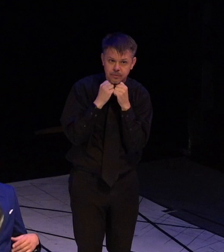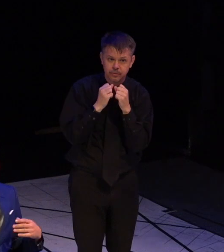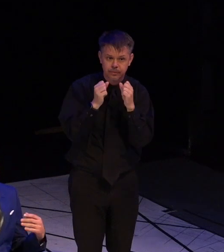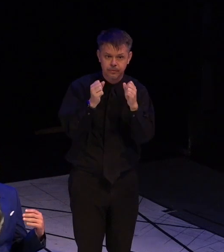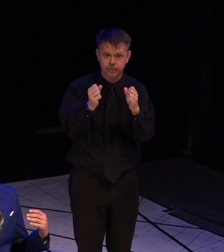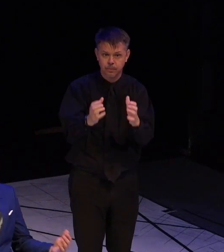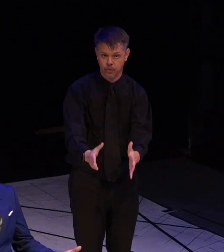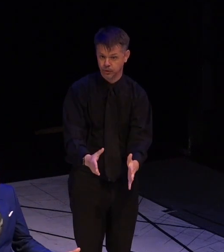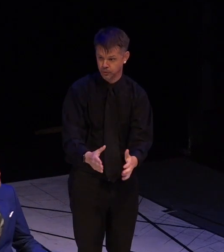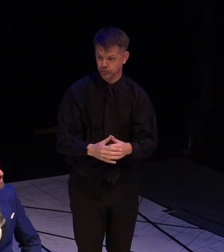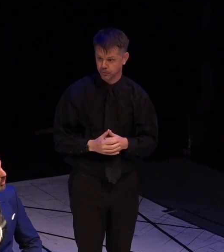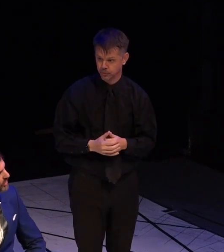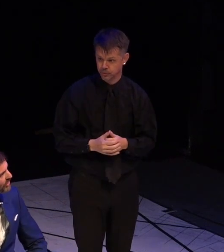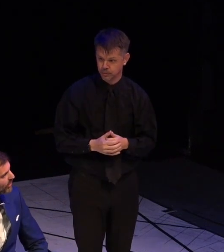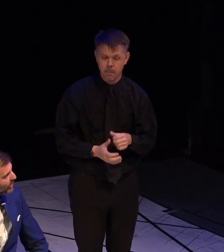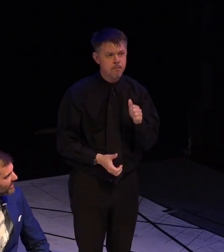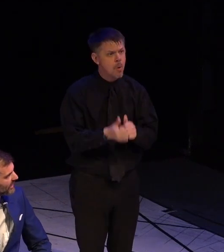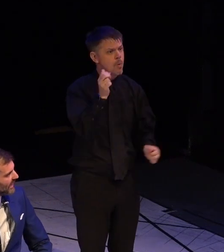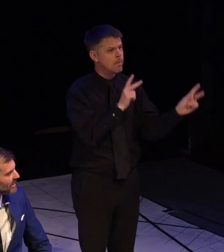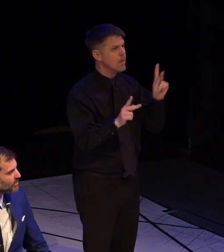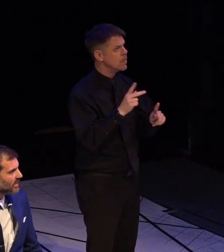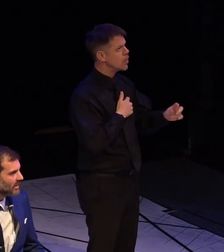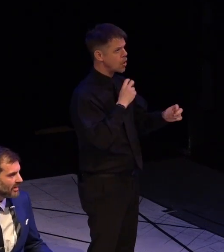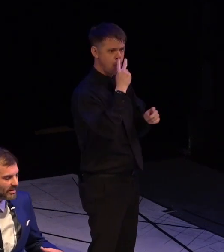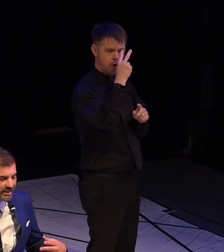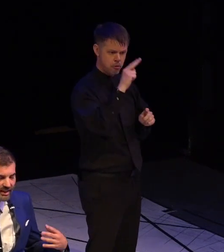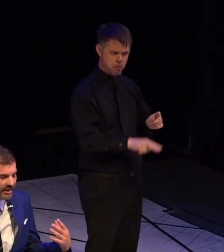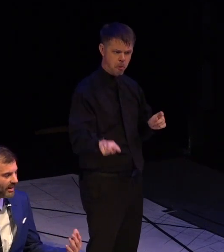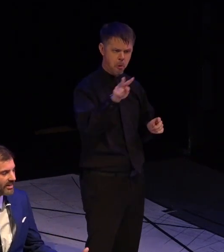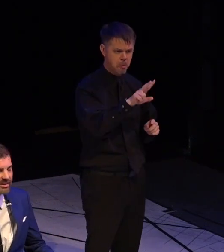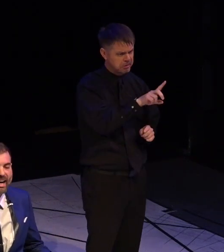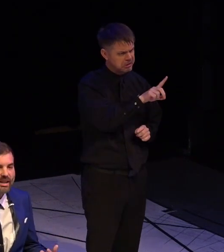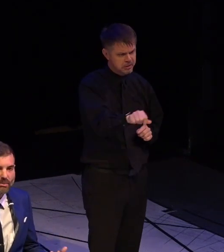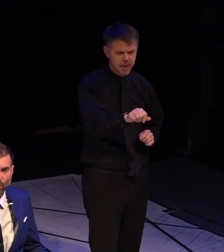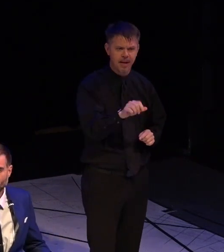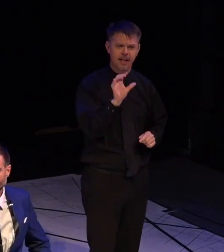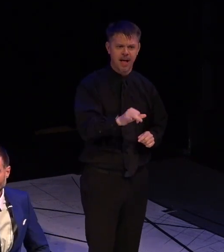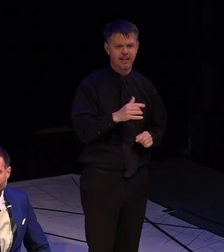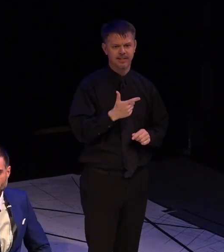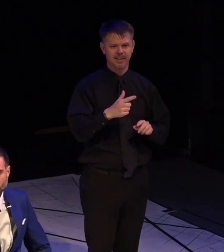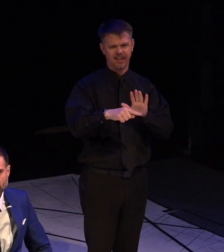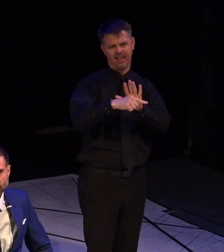Most people look at a physical disability as being a liability in the bedroom,